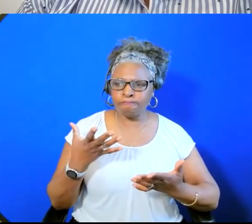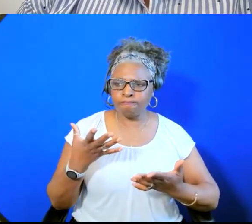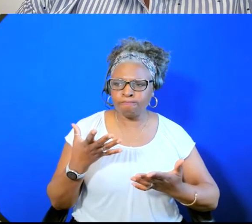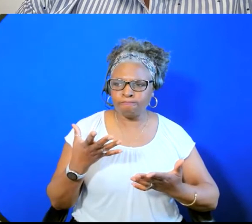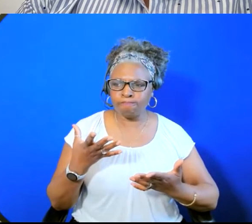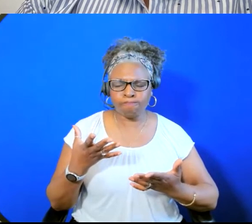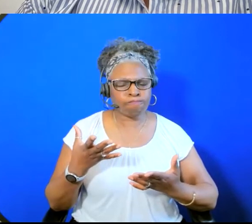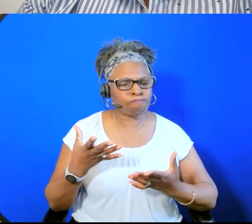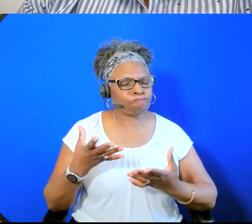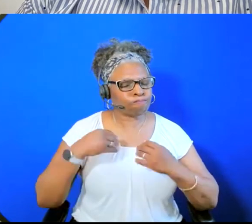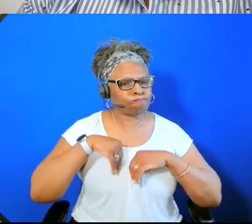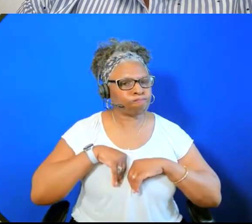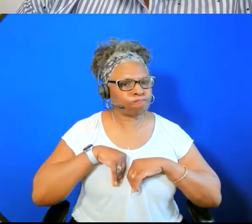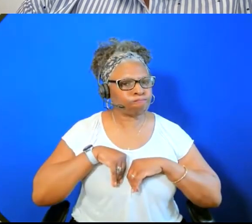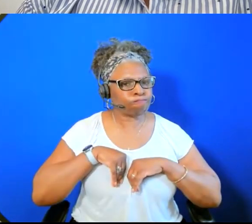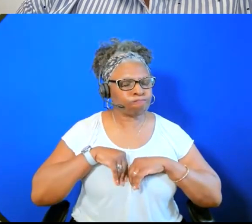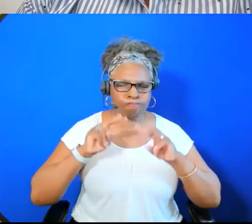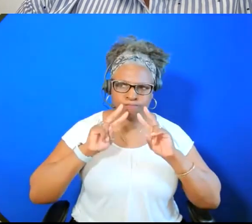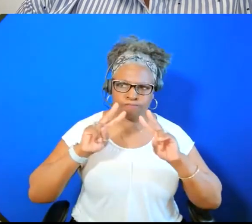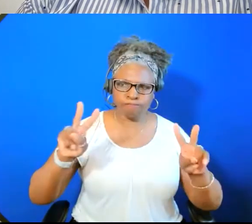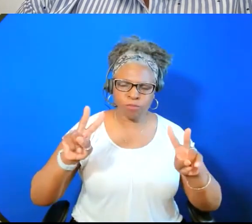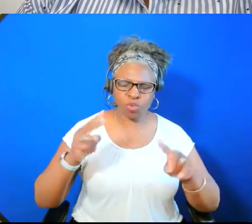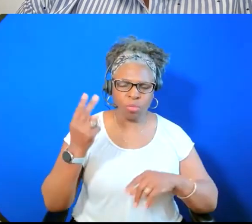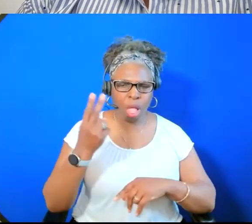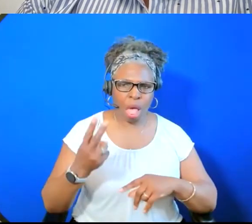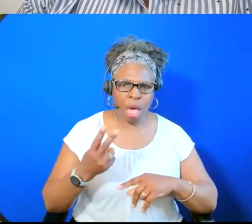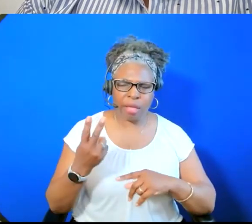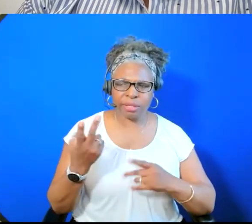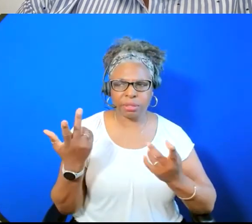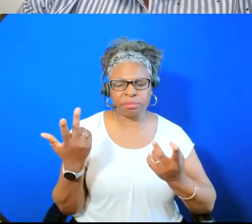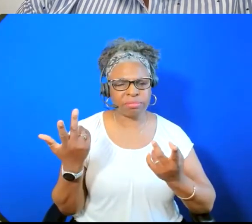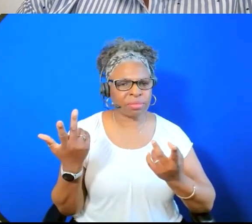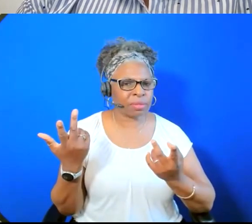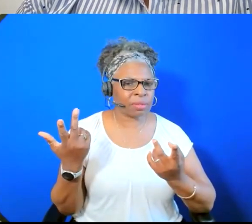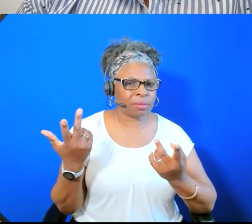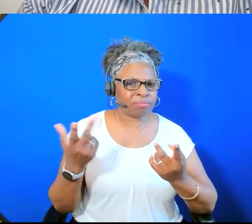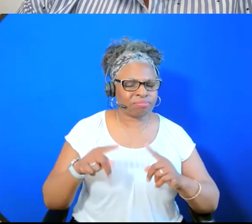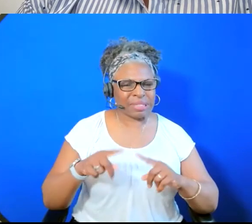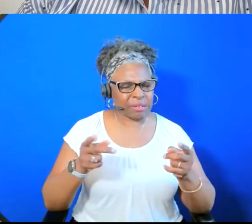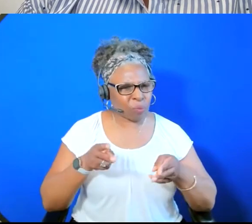but I don't know, can I kind of have those same desired outcomes through